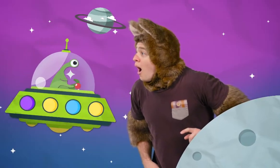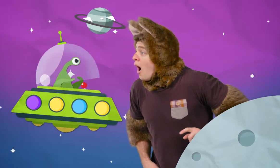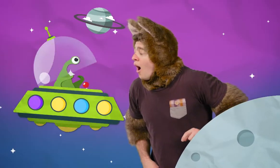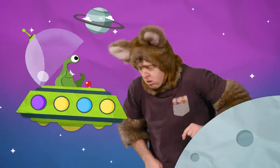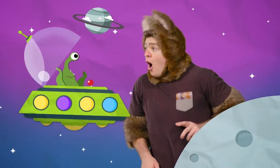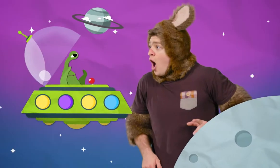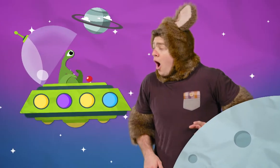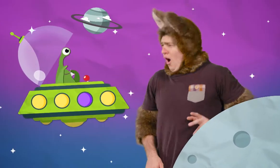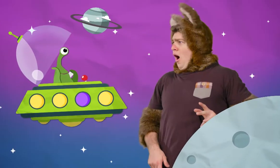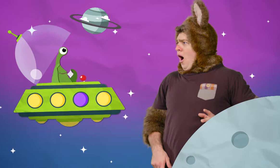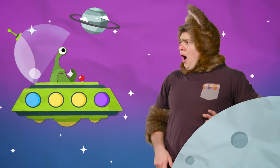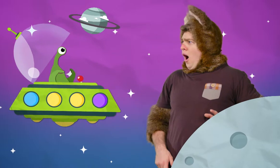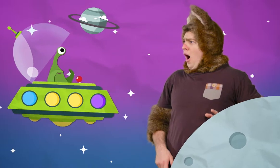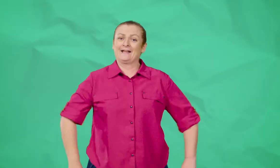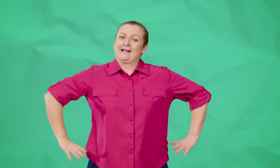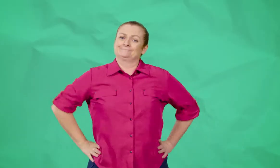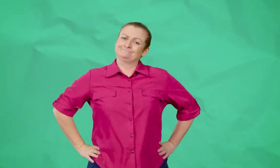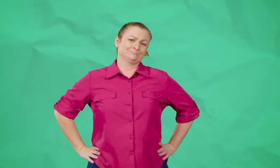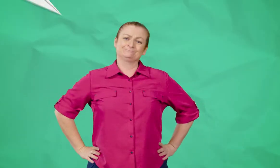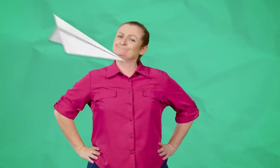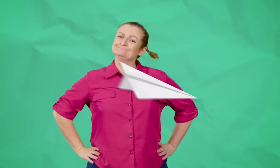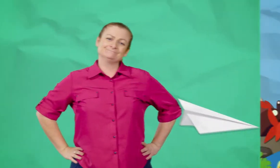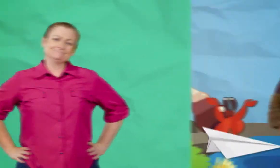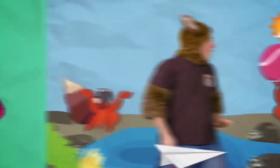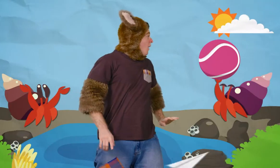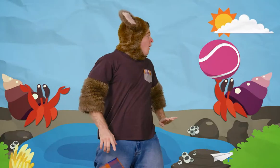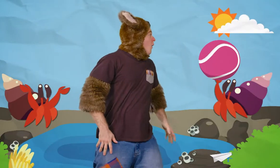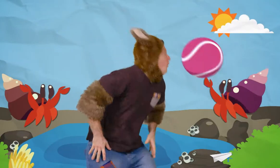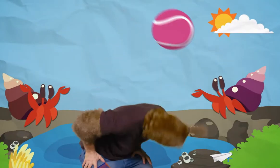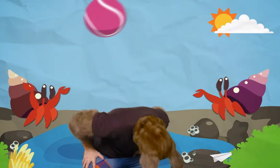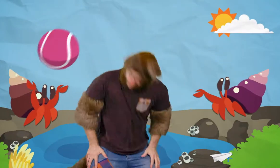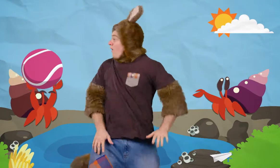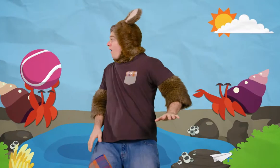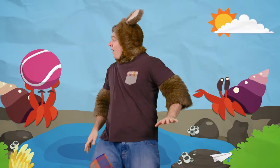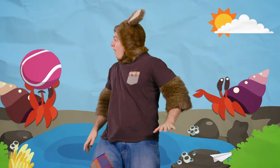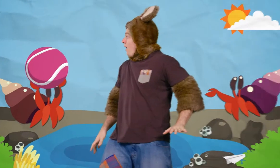Huh?! Whoa! Hmm. Whoa!